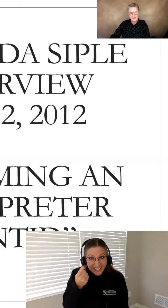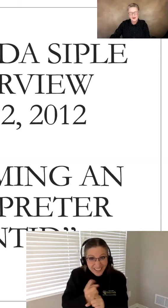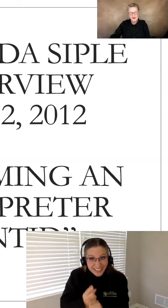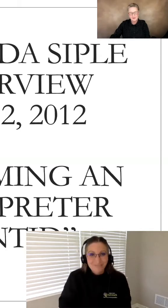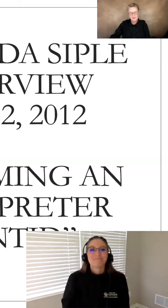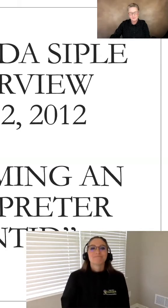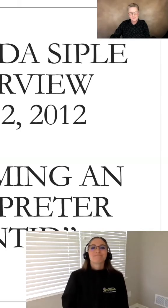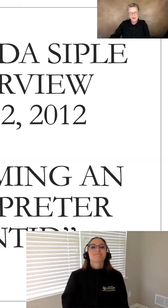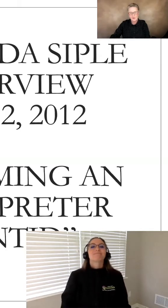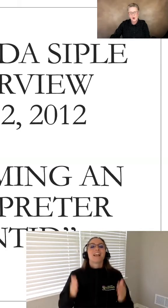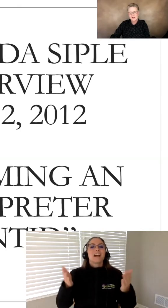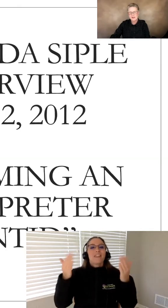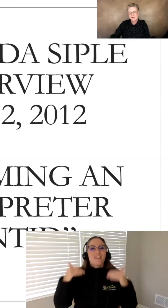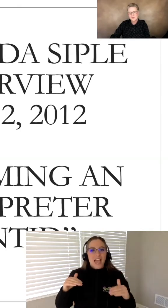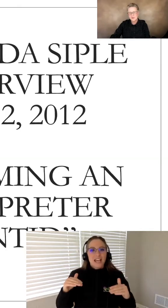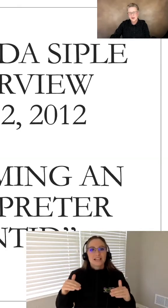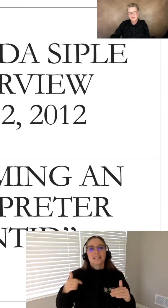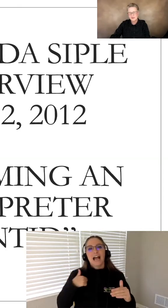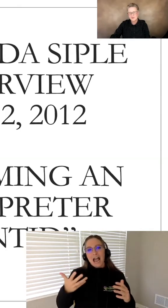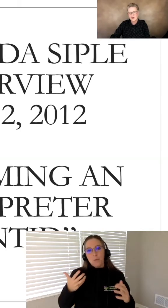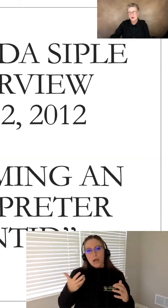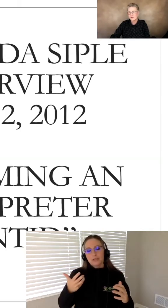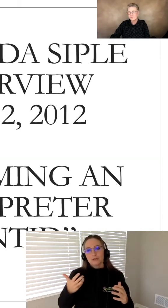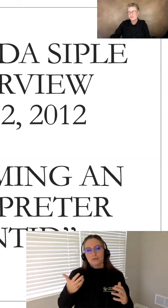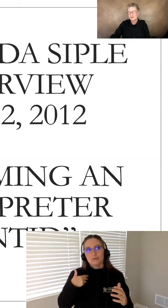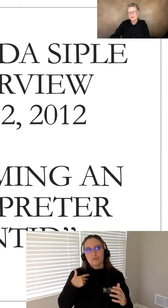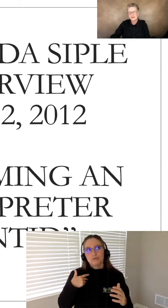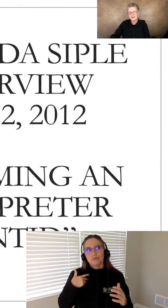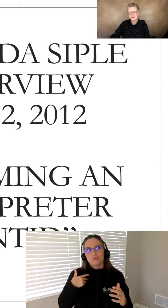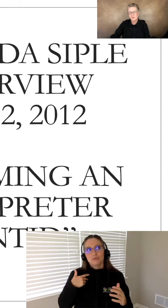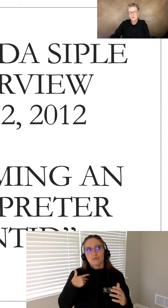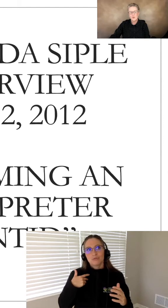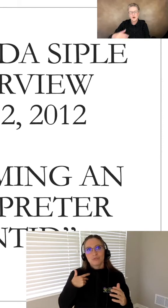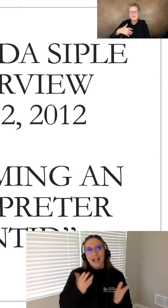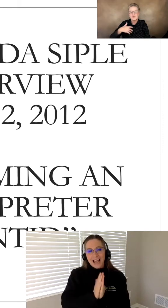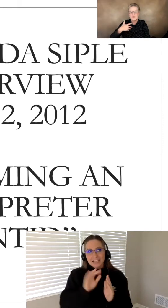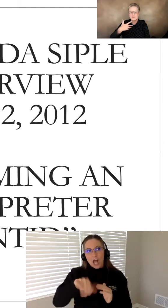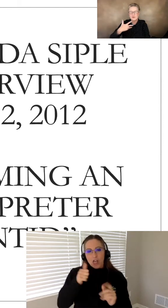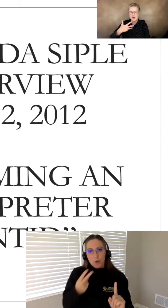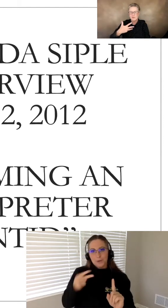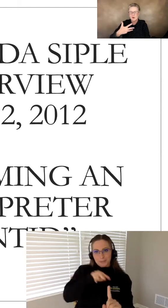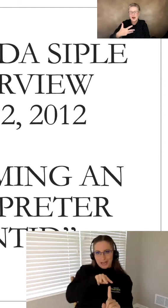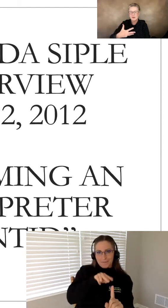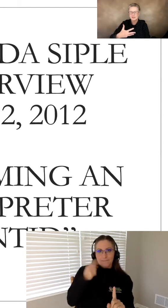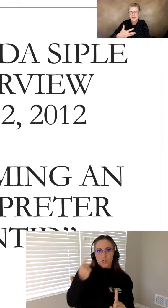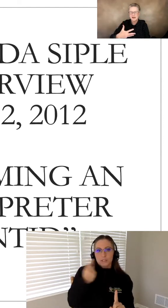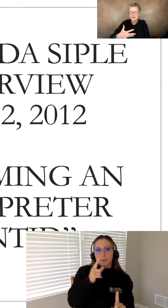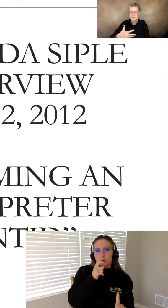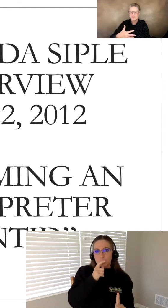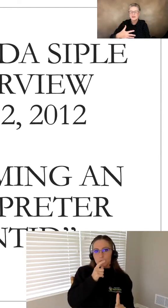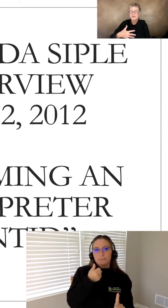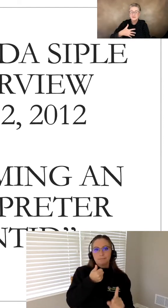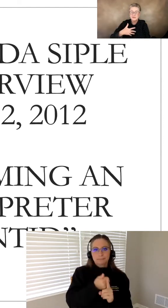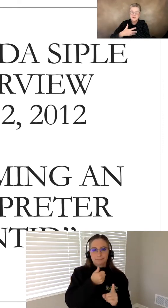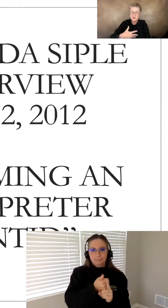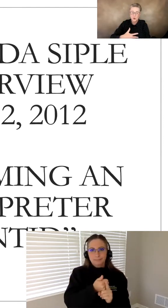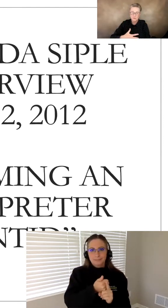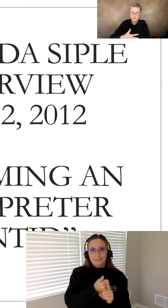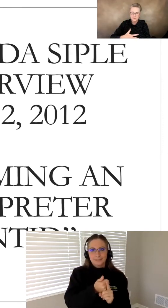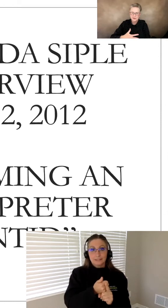I wanted to get the perspective of one of the people that perhaps had lived in the dorms